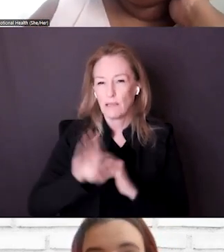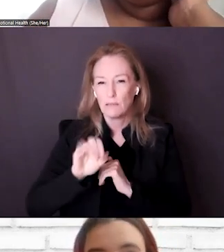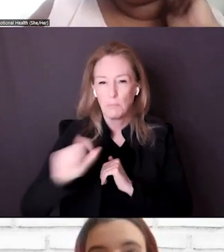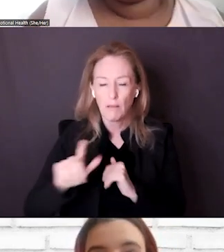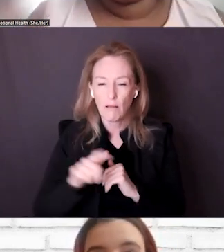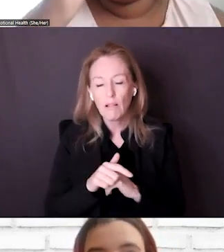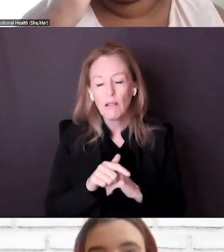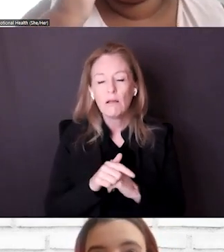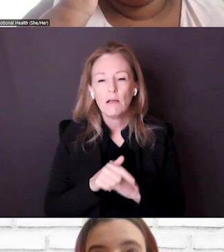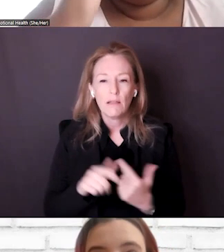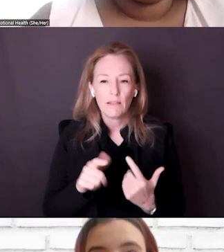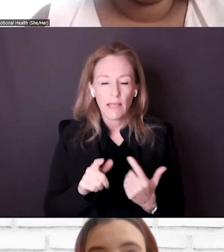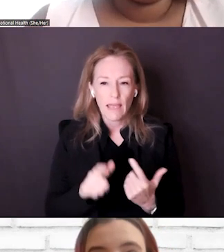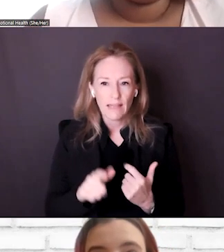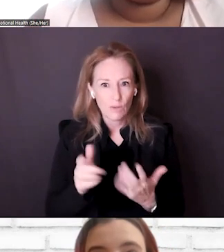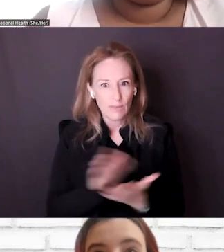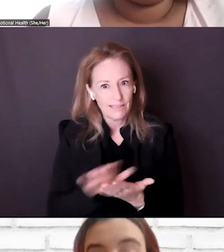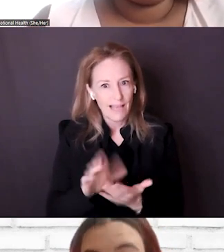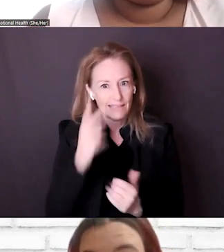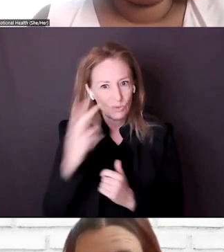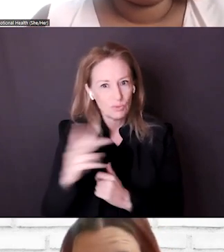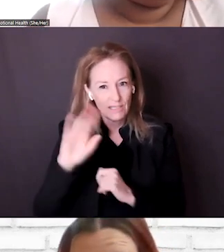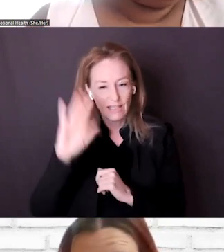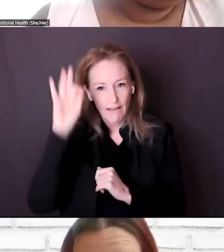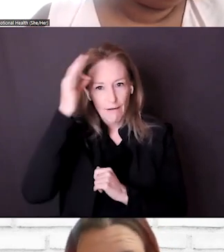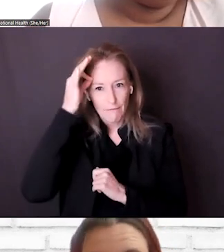THE PICK UP IN THE FEDERAL MOMENTUM AND LOOKING AT HOW FEDERAL